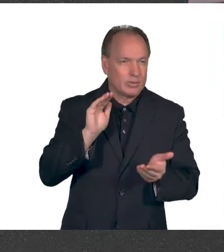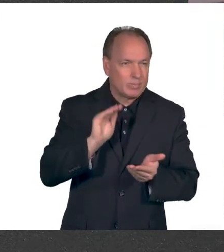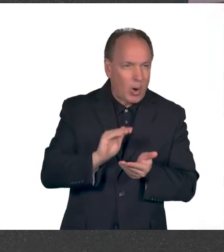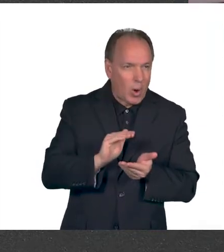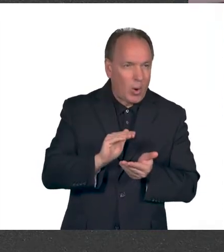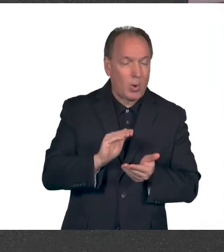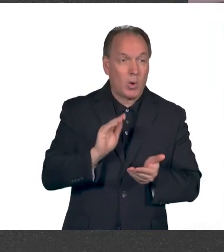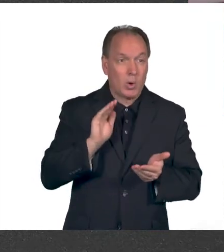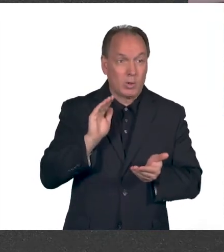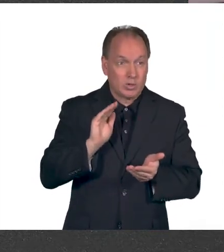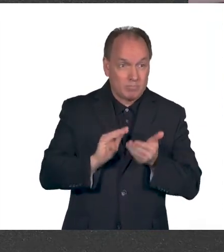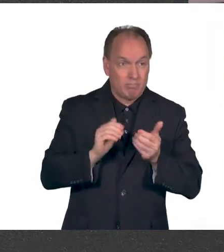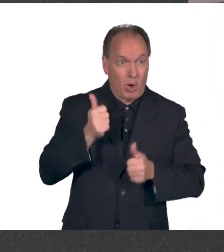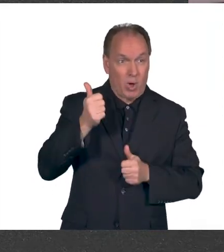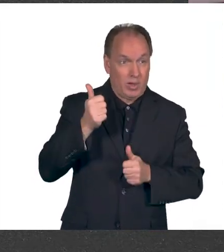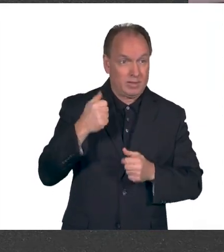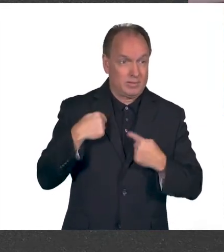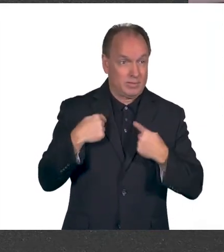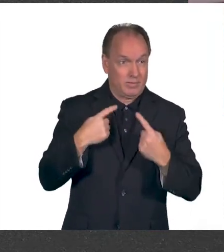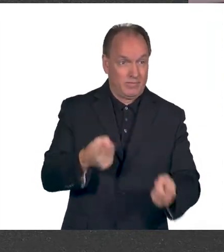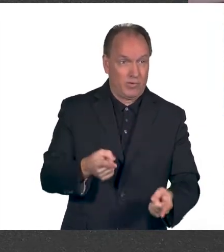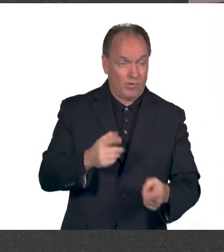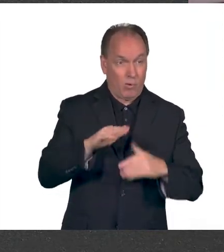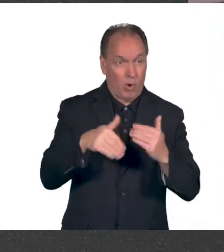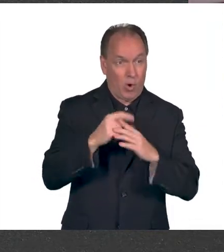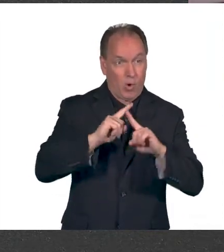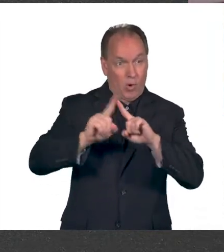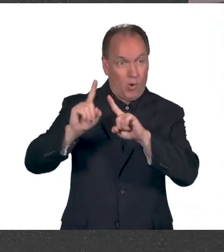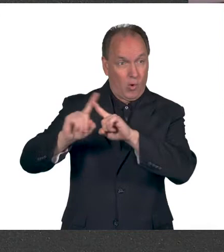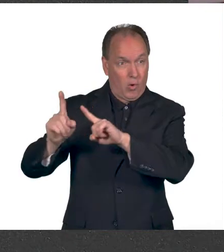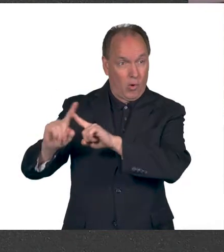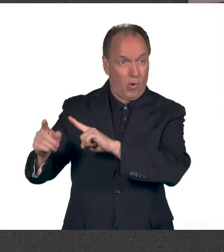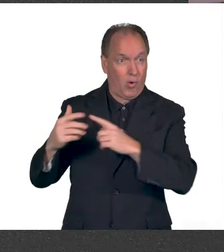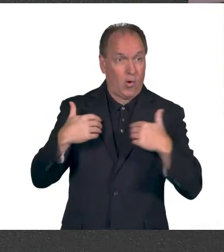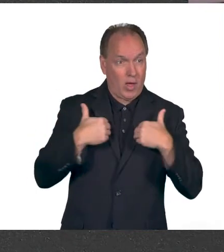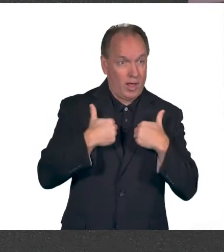wren is the smallest of all the animals up there.